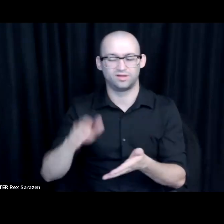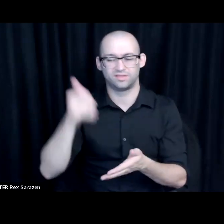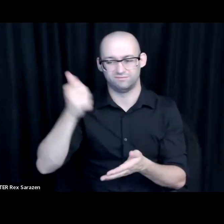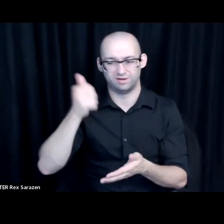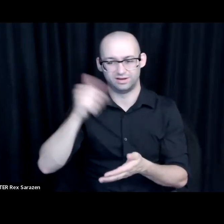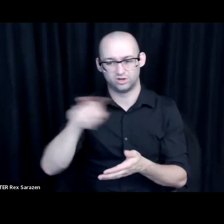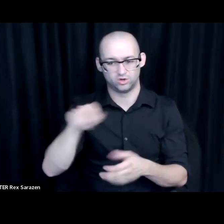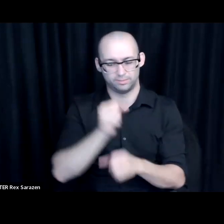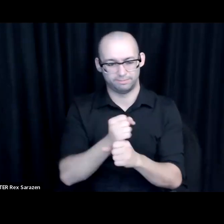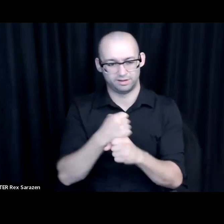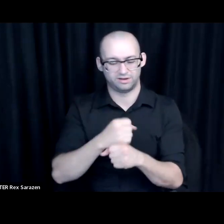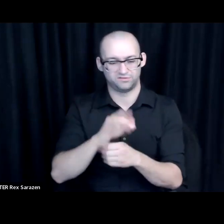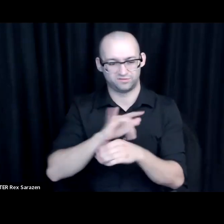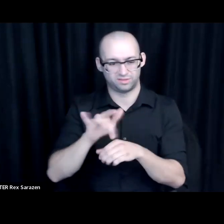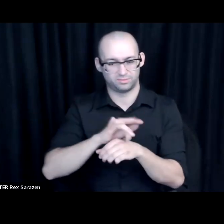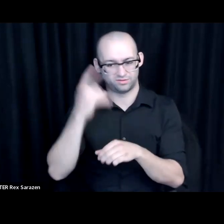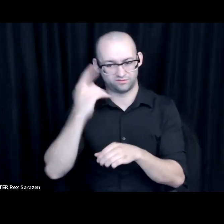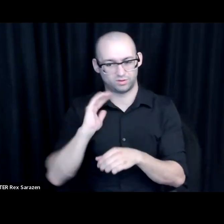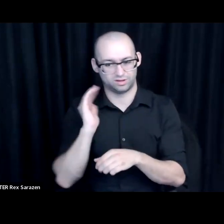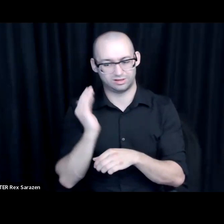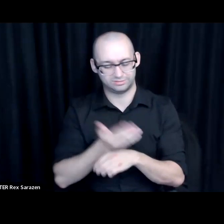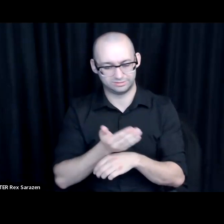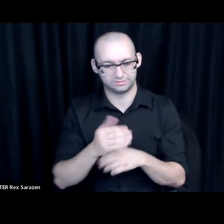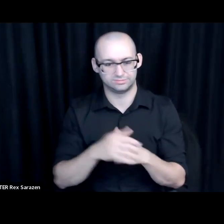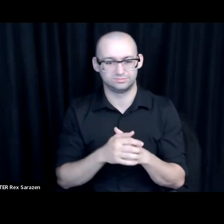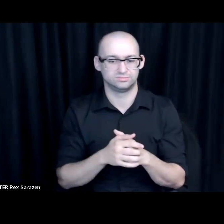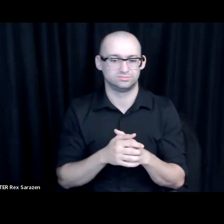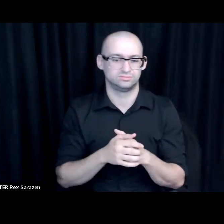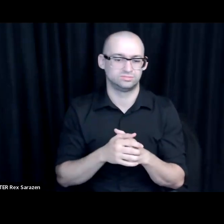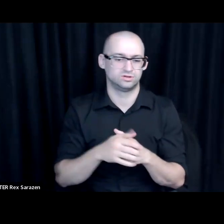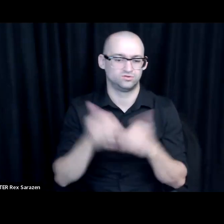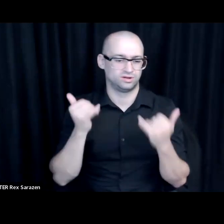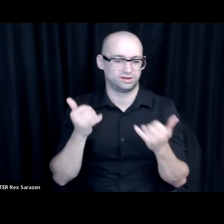when we did a collaboration with Tule River in Porterville. And right now I'm just trying to